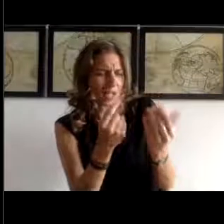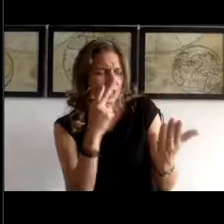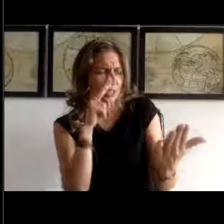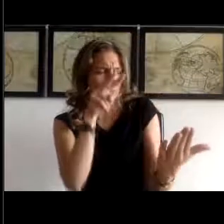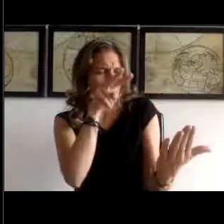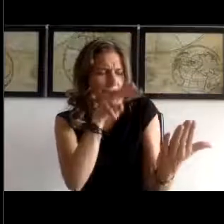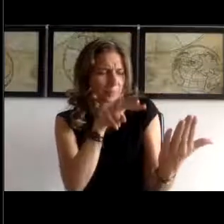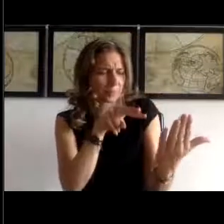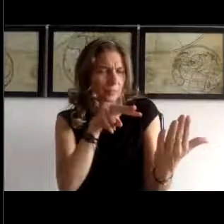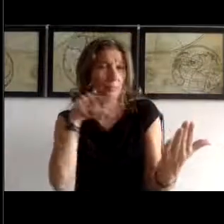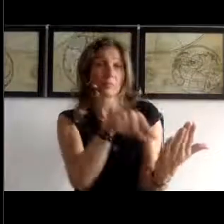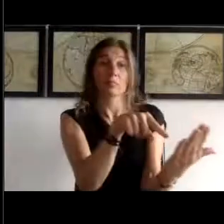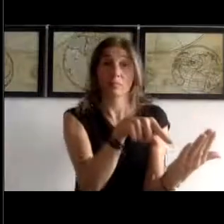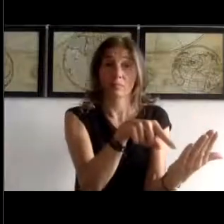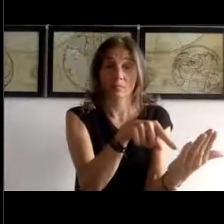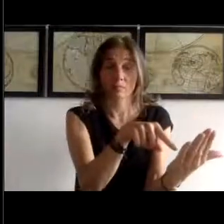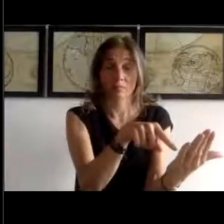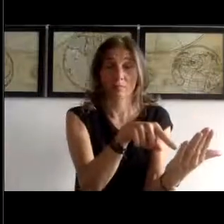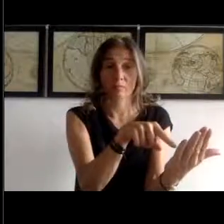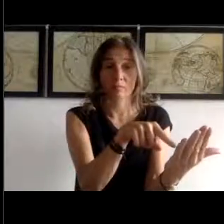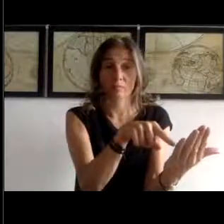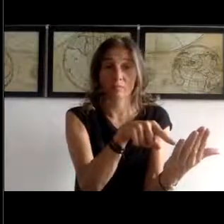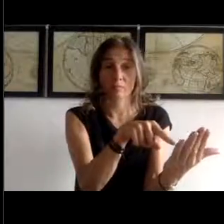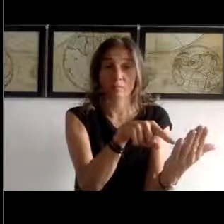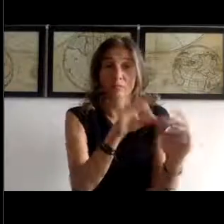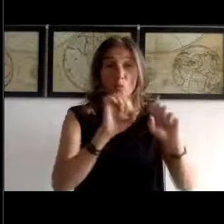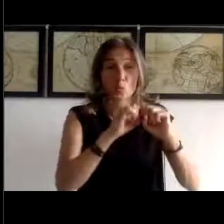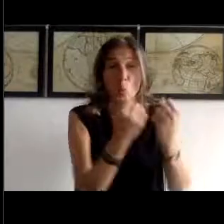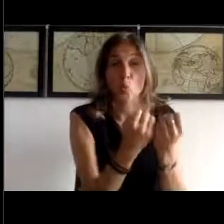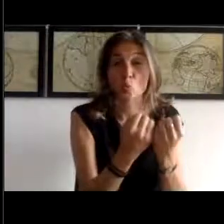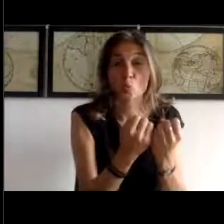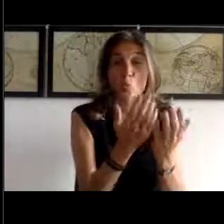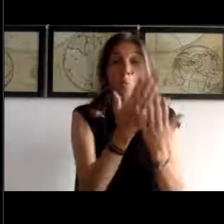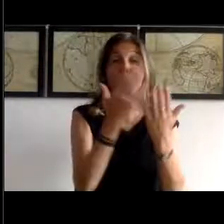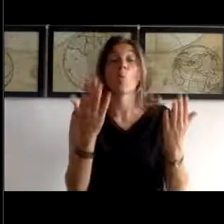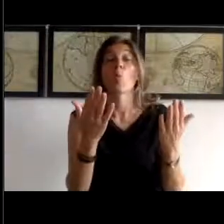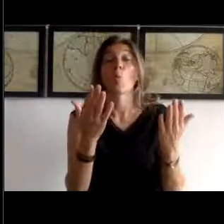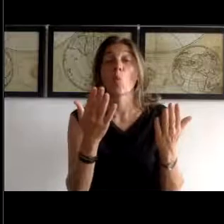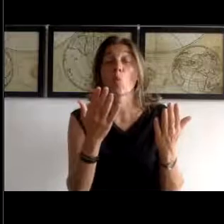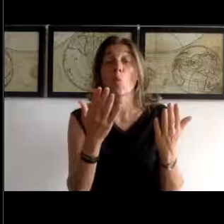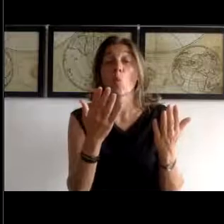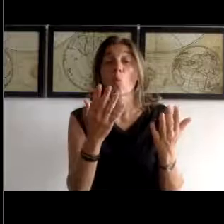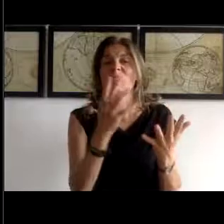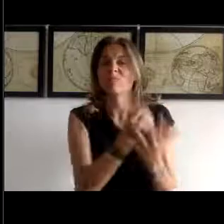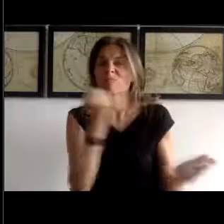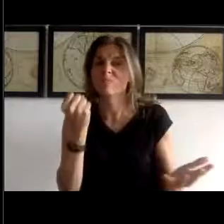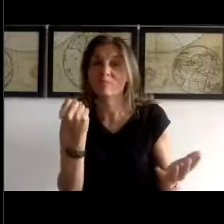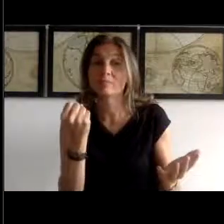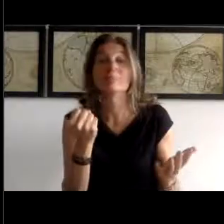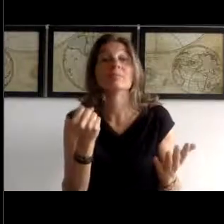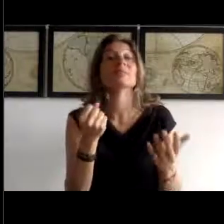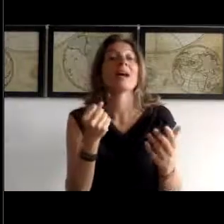where it can be also very good as a first experience in the programme